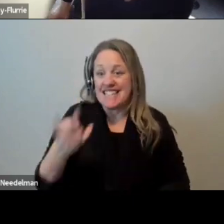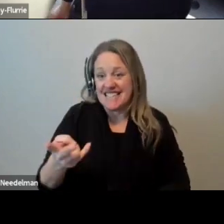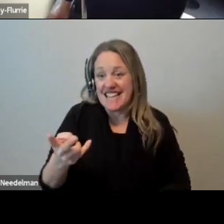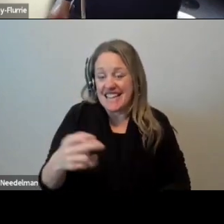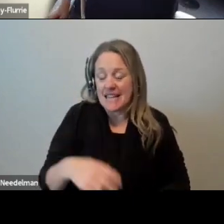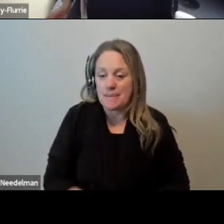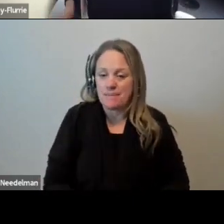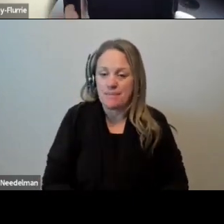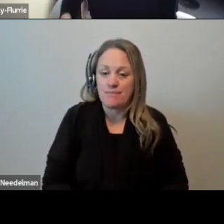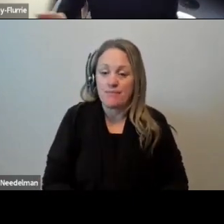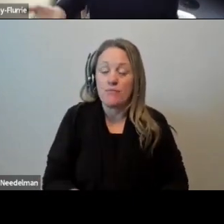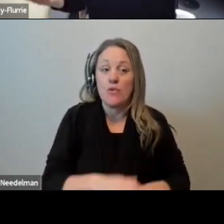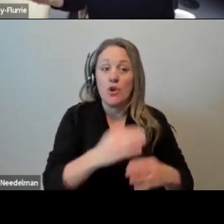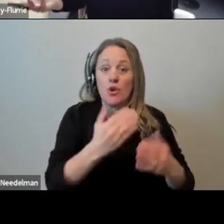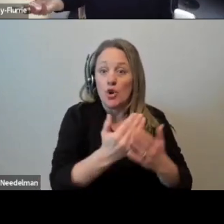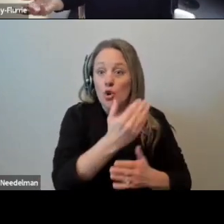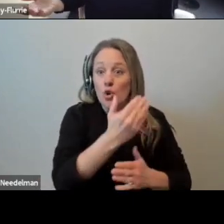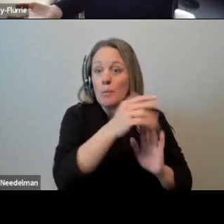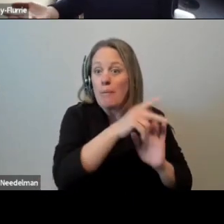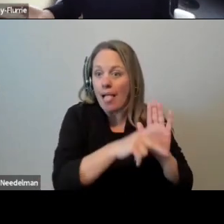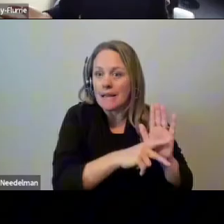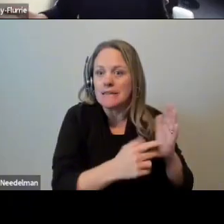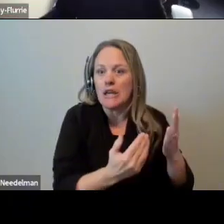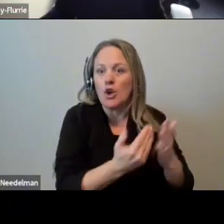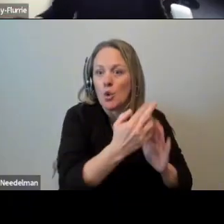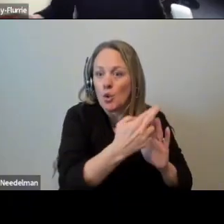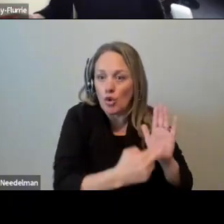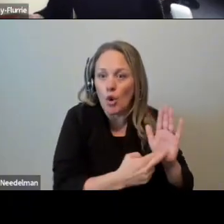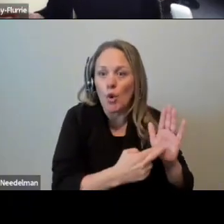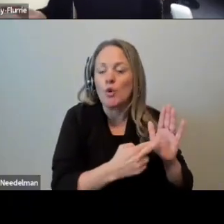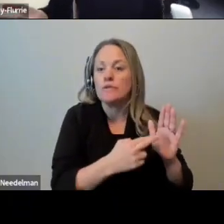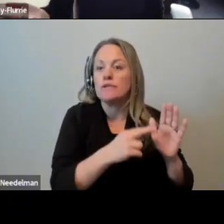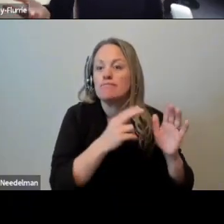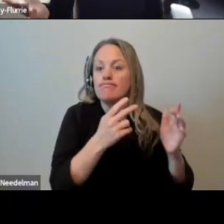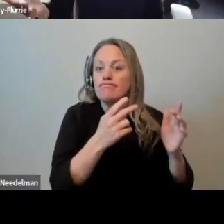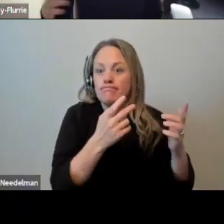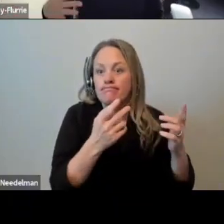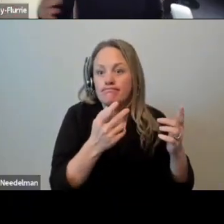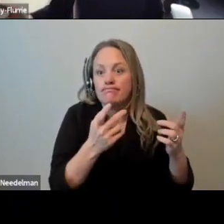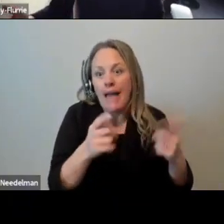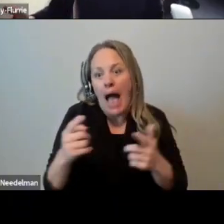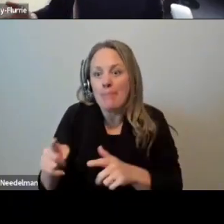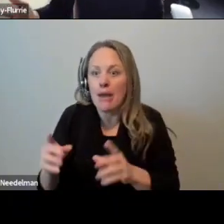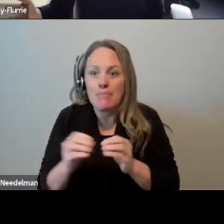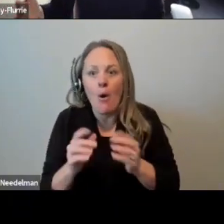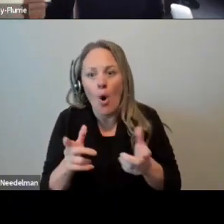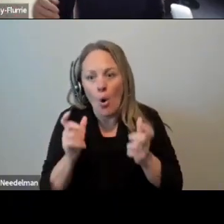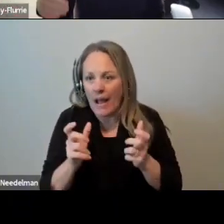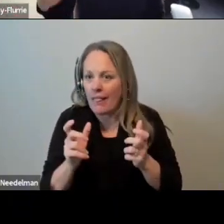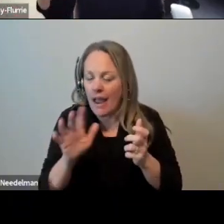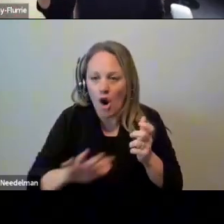As new regulations come in, which is happening quicker and quicker in this world, across the globe, we're able